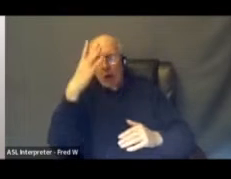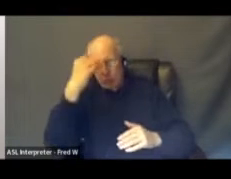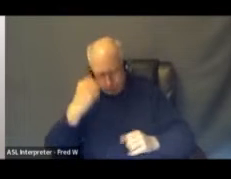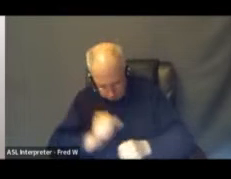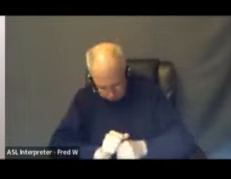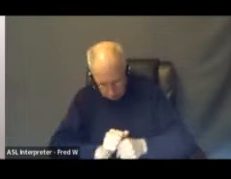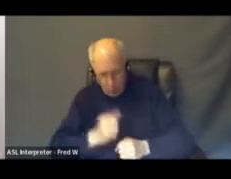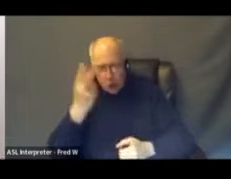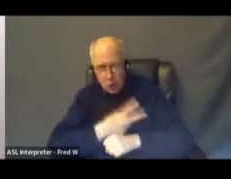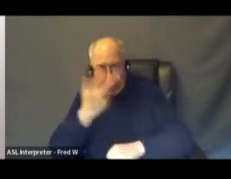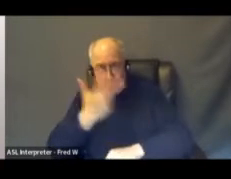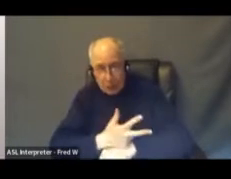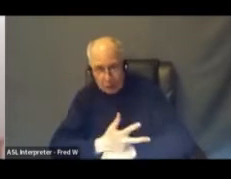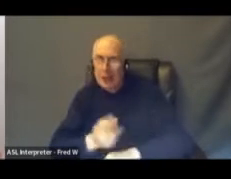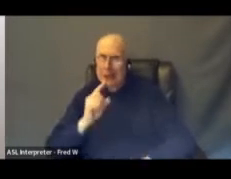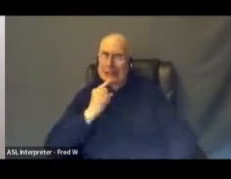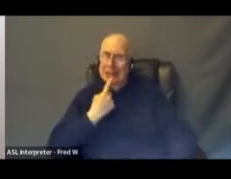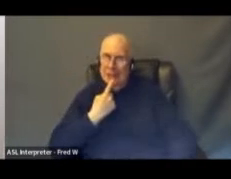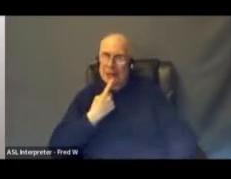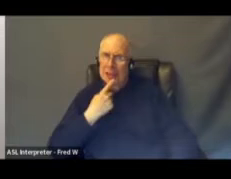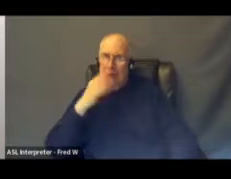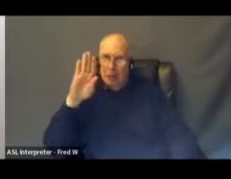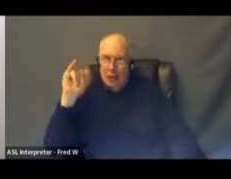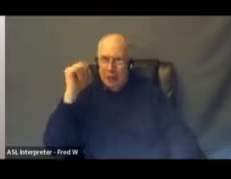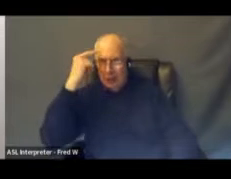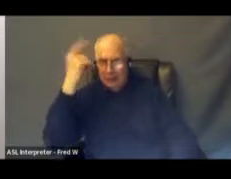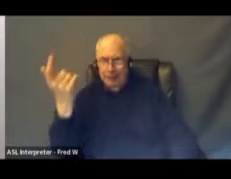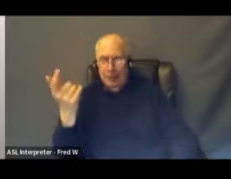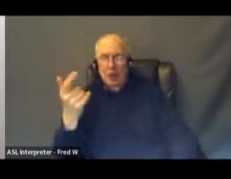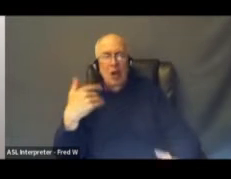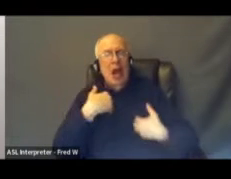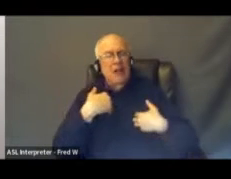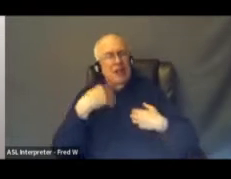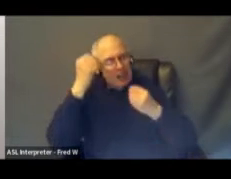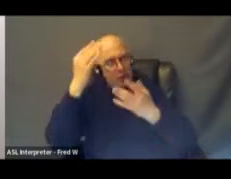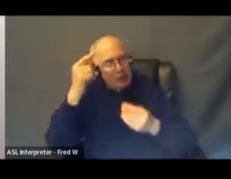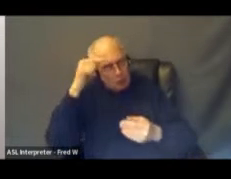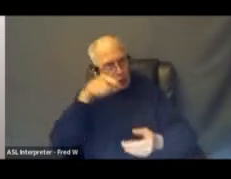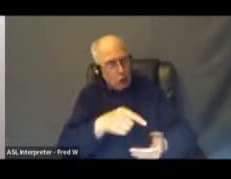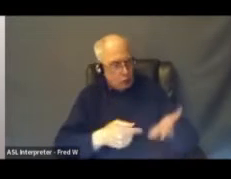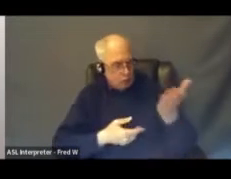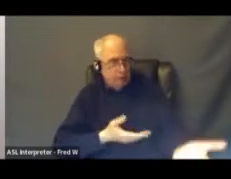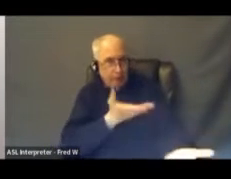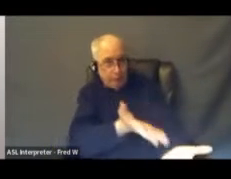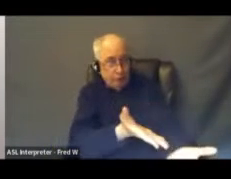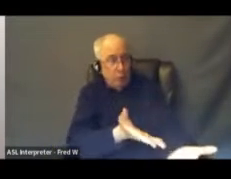brain injury. So here's some preliminary information from you, and, or for you. And as we work together, you're gonna get